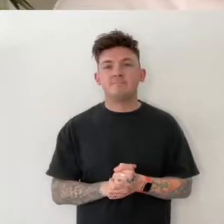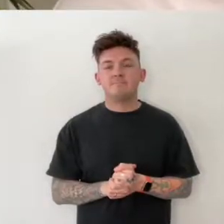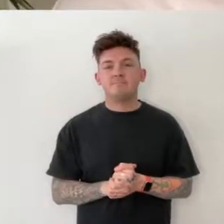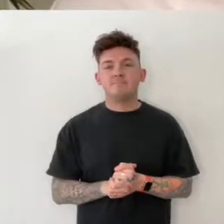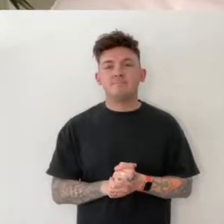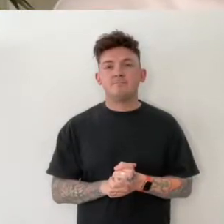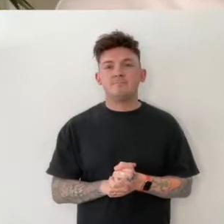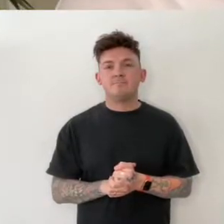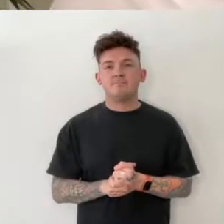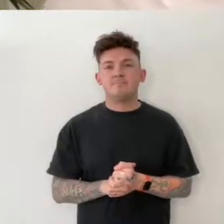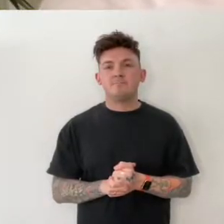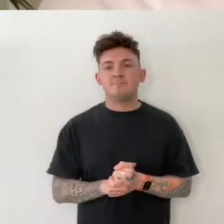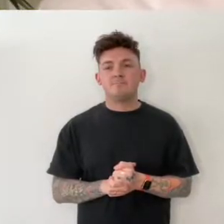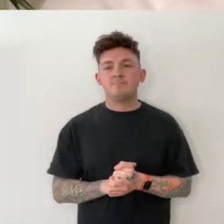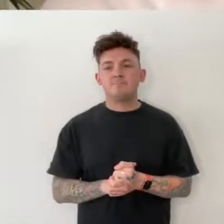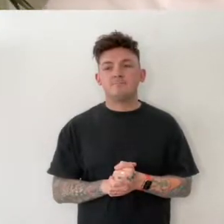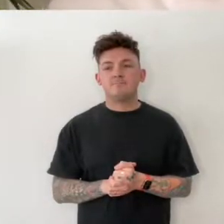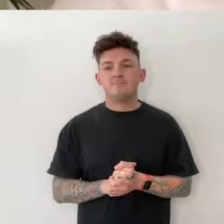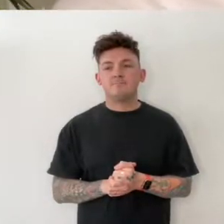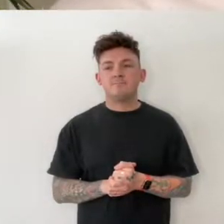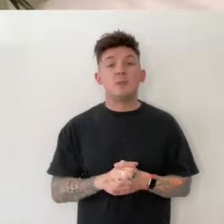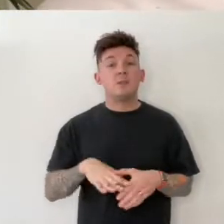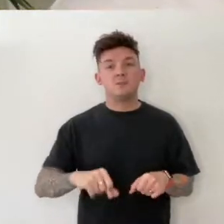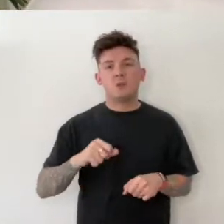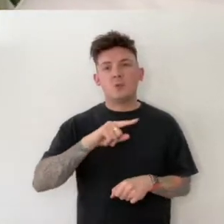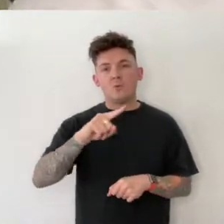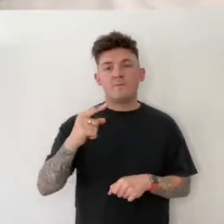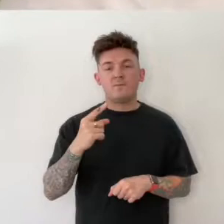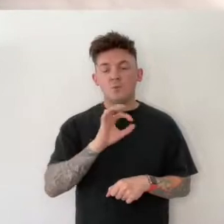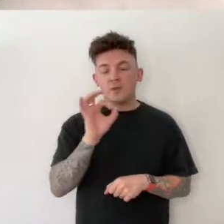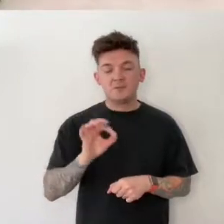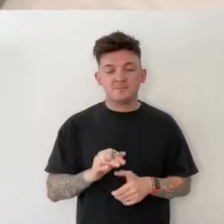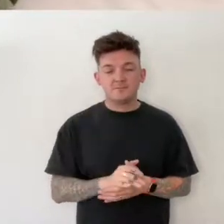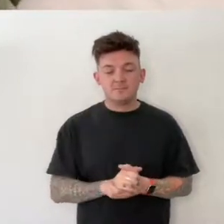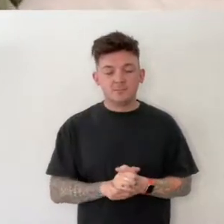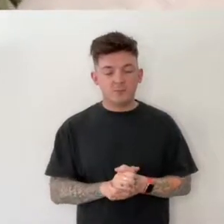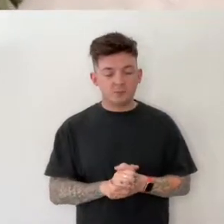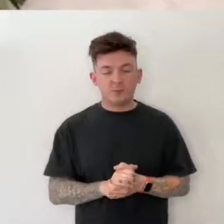go over the first or one of the four questions. so this one i thought was a great question